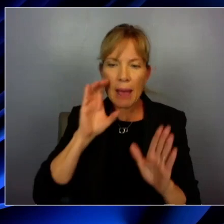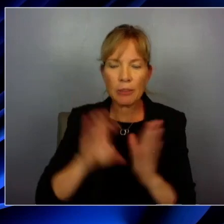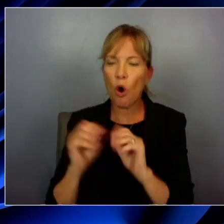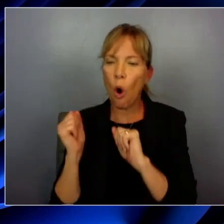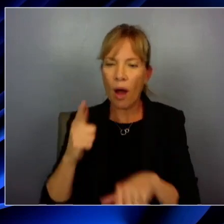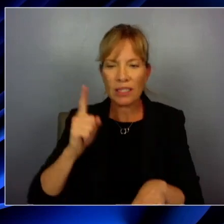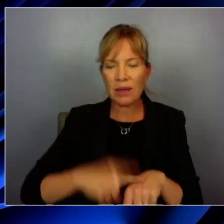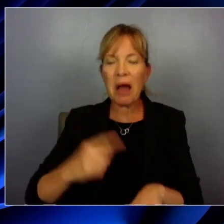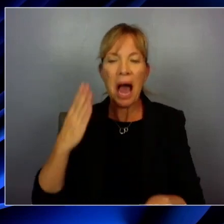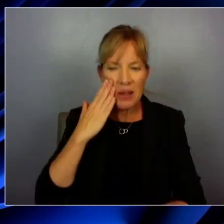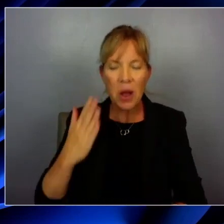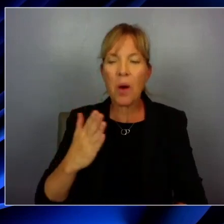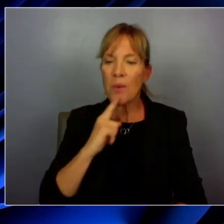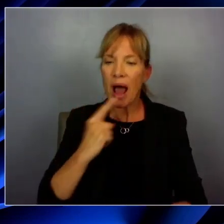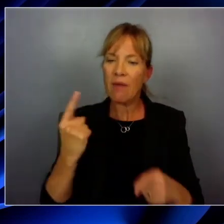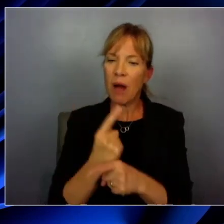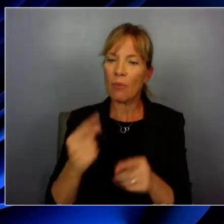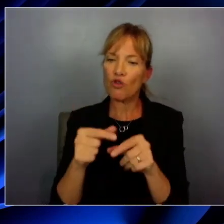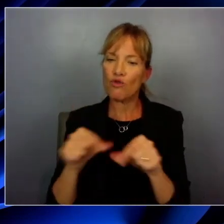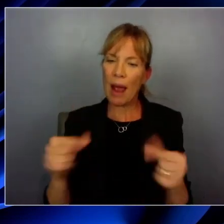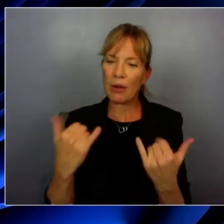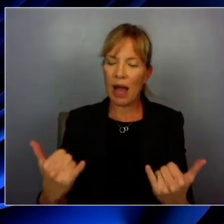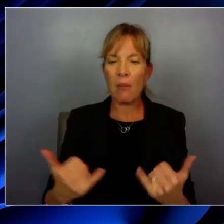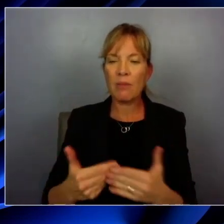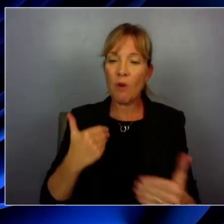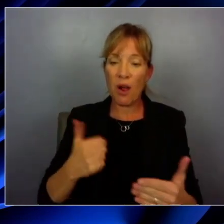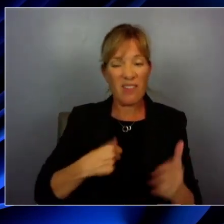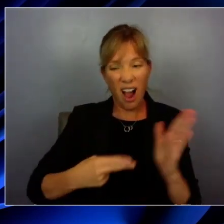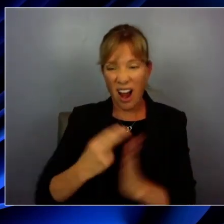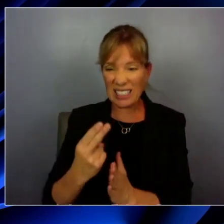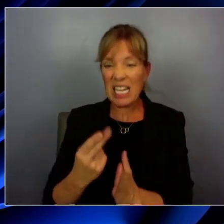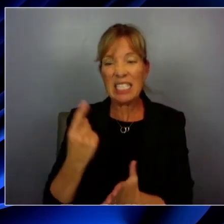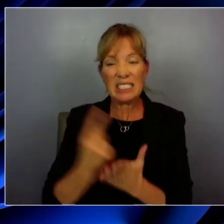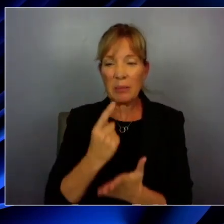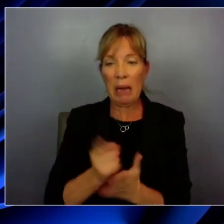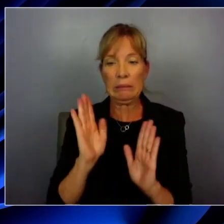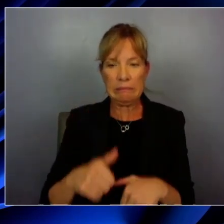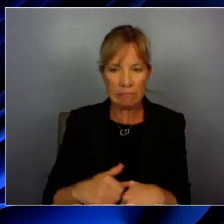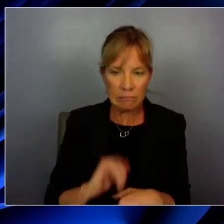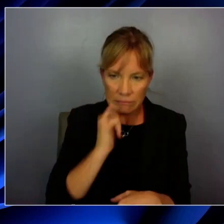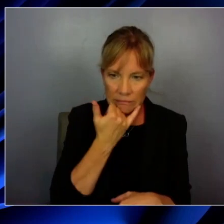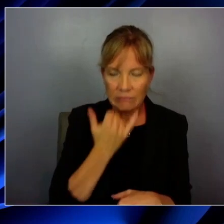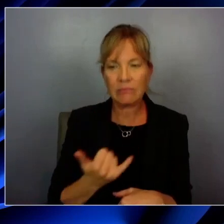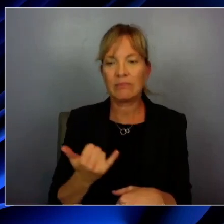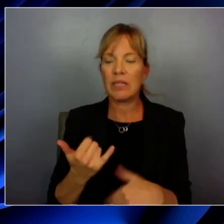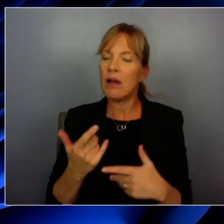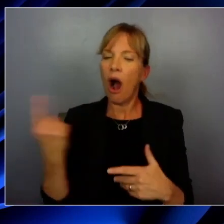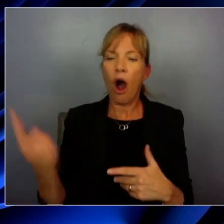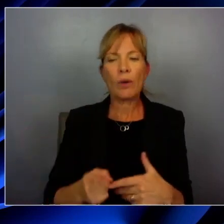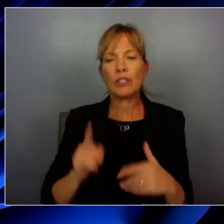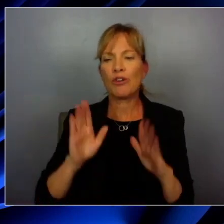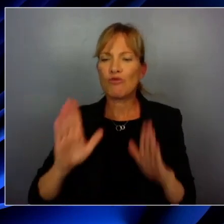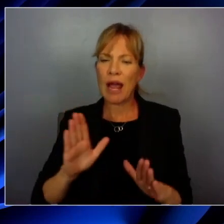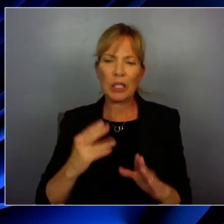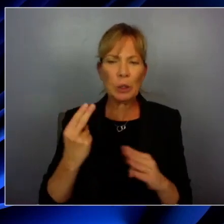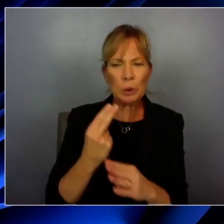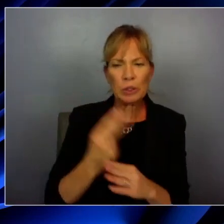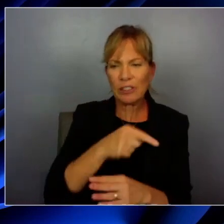to have proper grammar now. Words on my if I'm honest, I've let that slip in the past. You know, there's all these kind of great applications. The other great one is adding